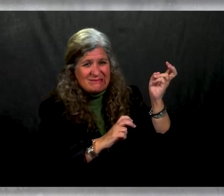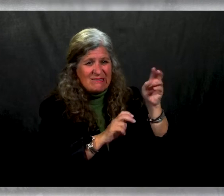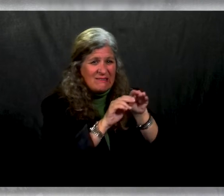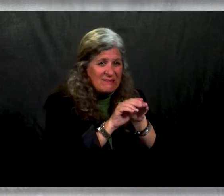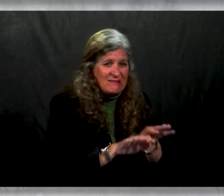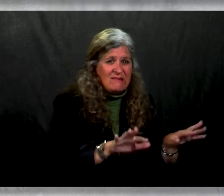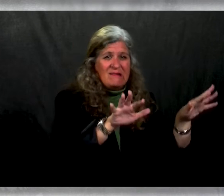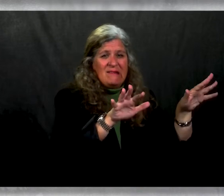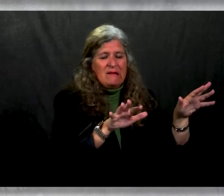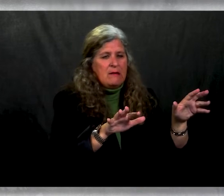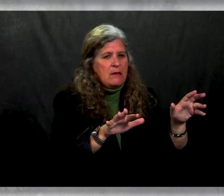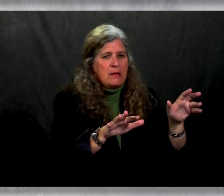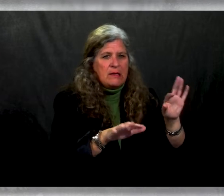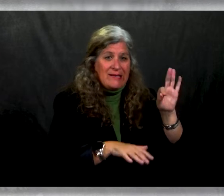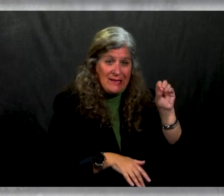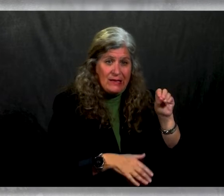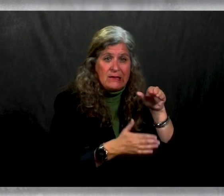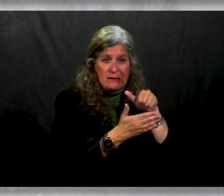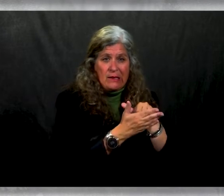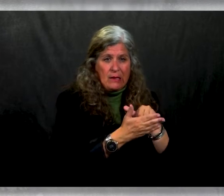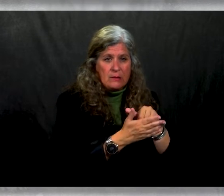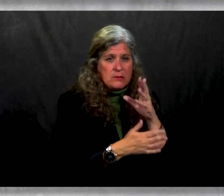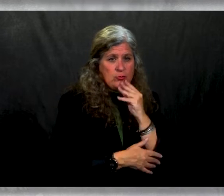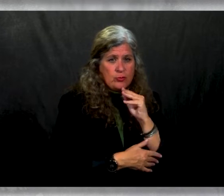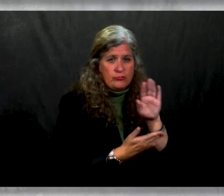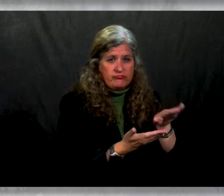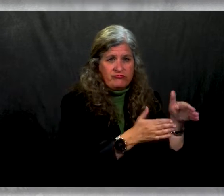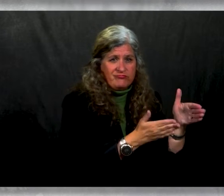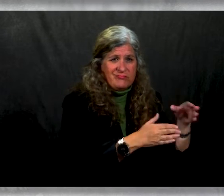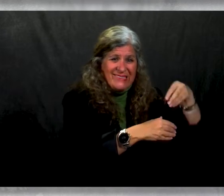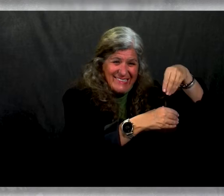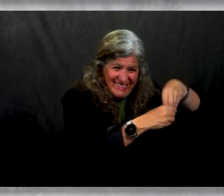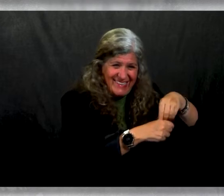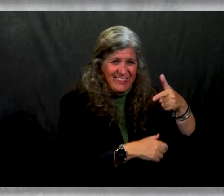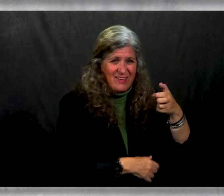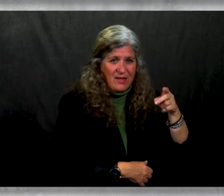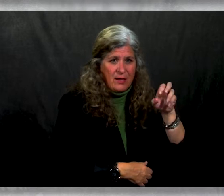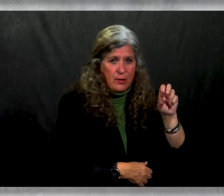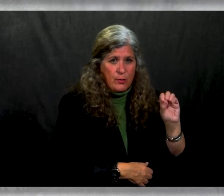that broke out in that very, very tight conditions of living here.